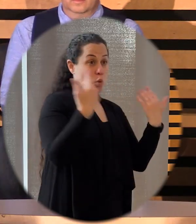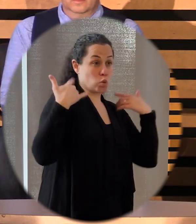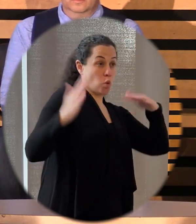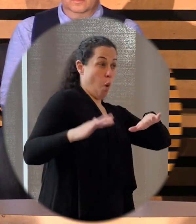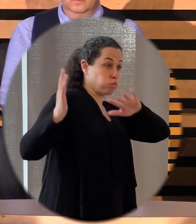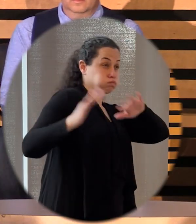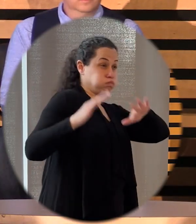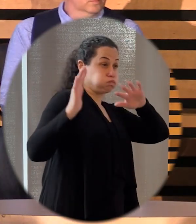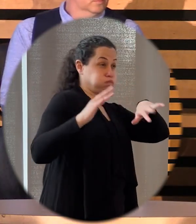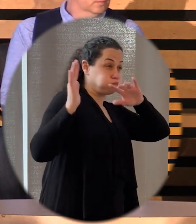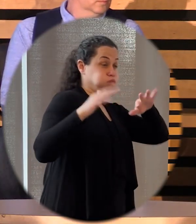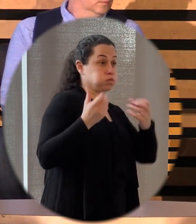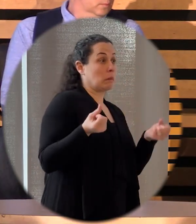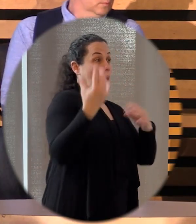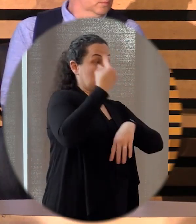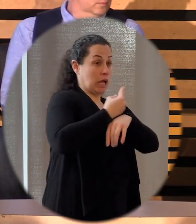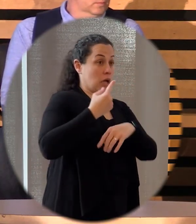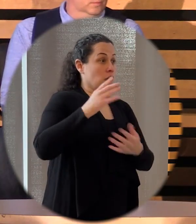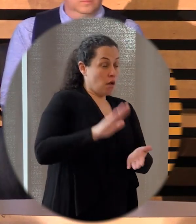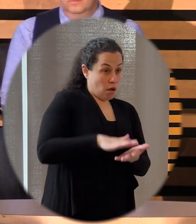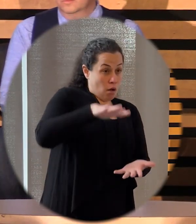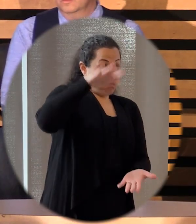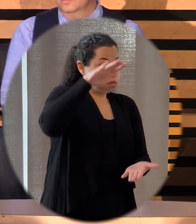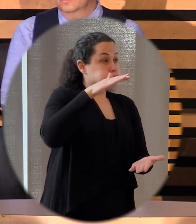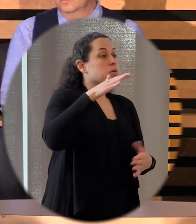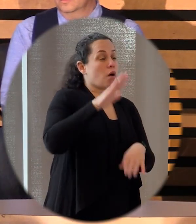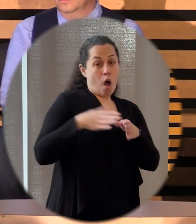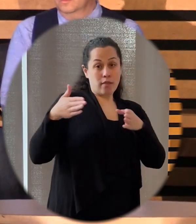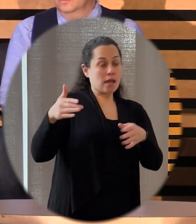in Toronto here and you're not shoveling this the sidewalk and somebody lives in an apartment